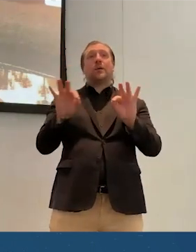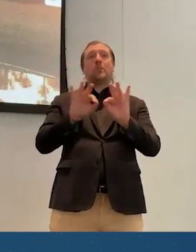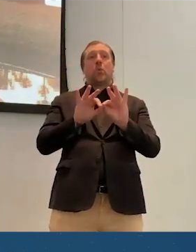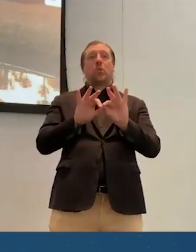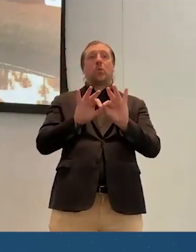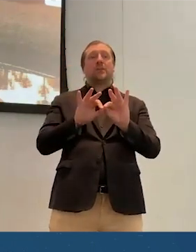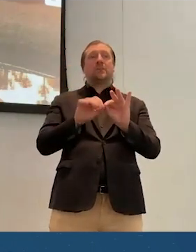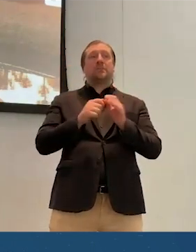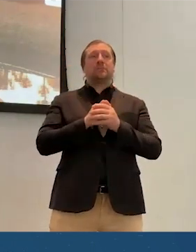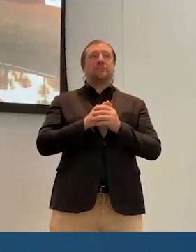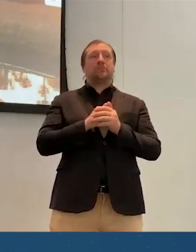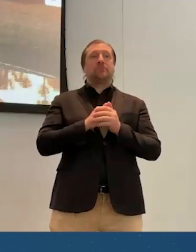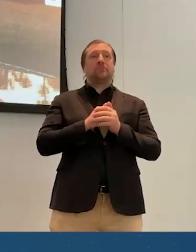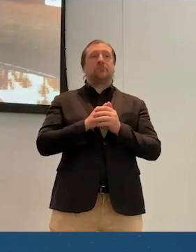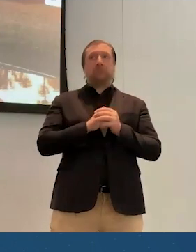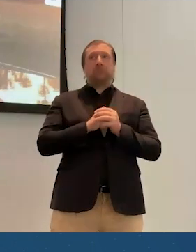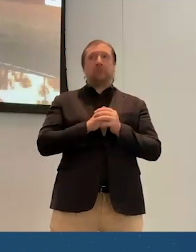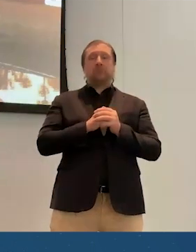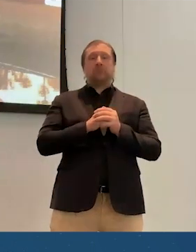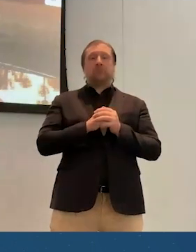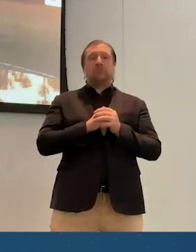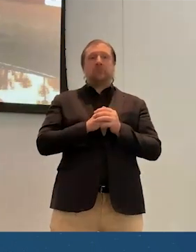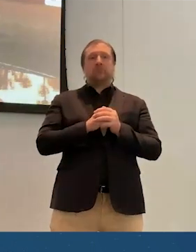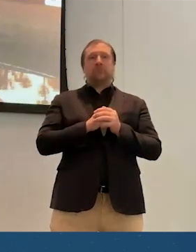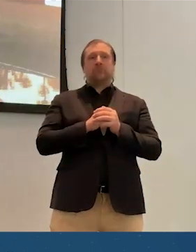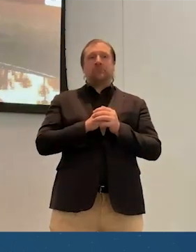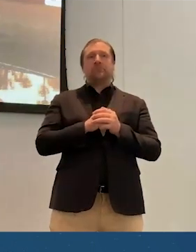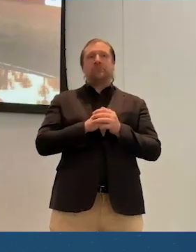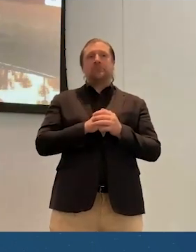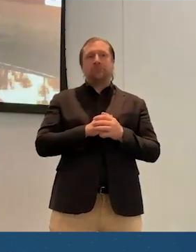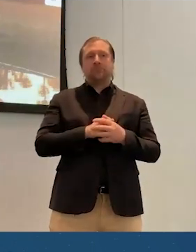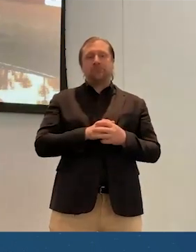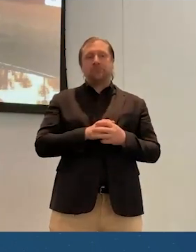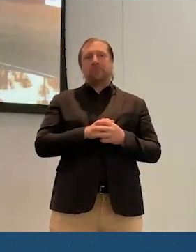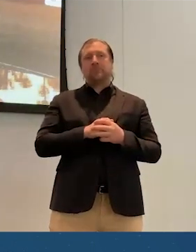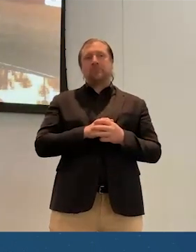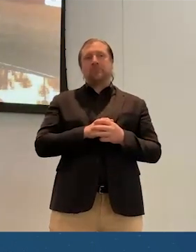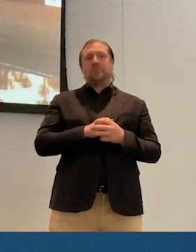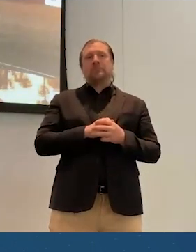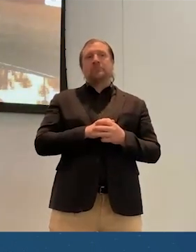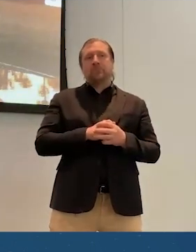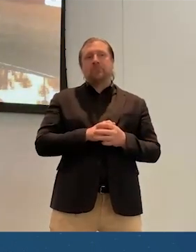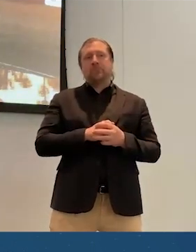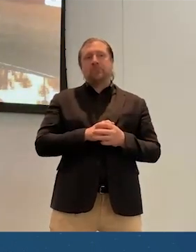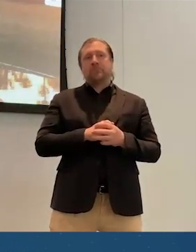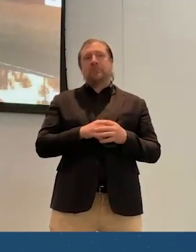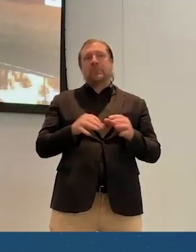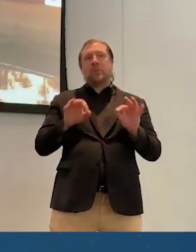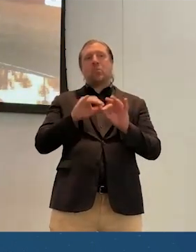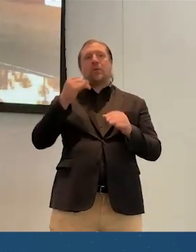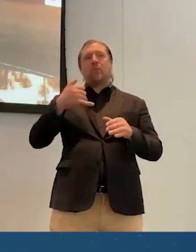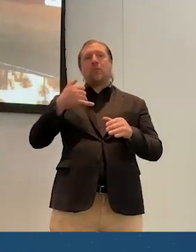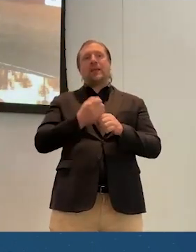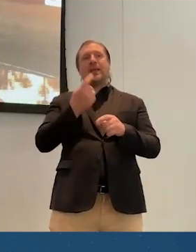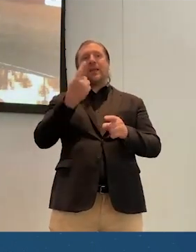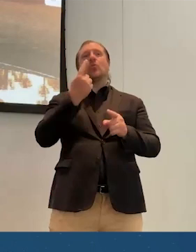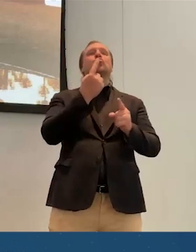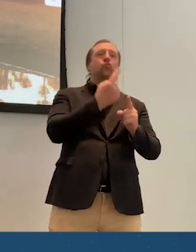If we could get it right, we could open up really new possibilities for people who have never walked.